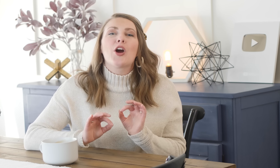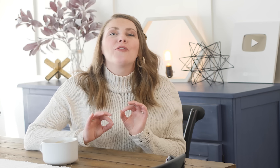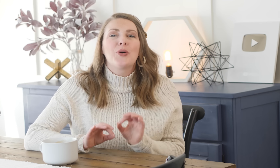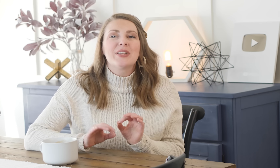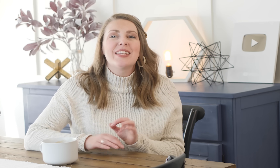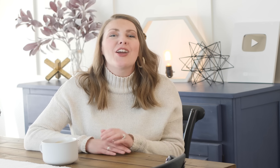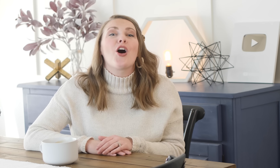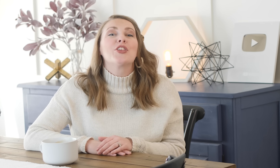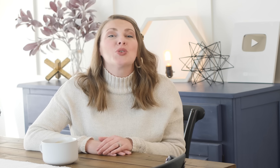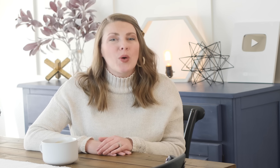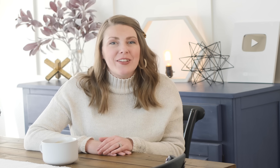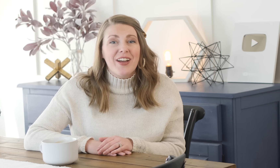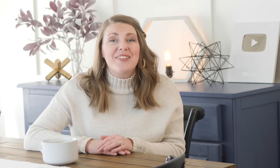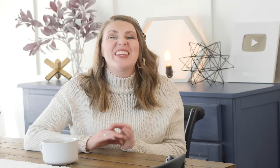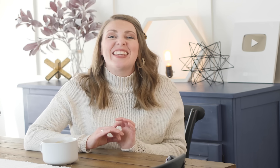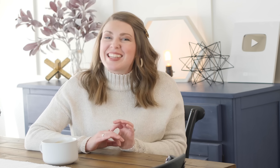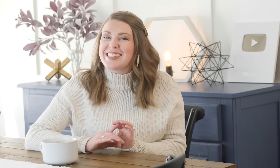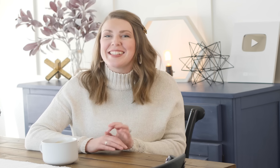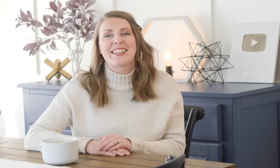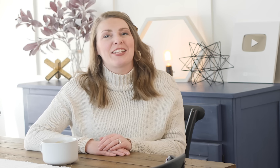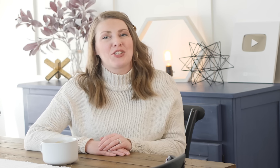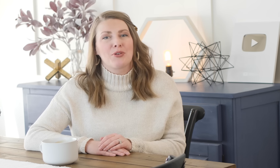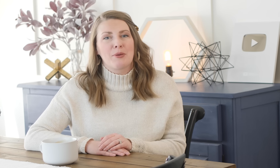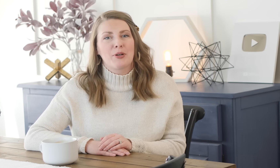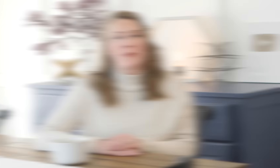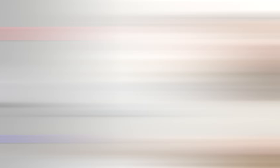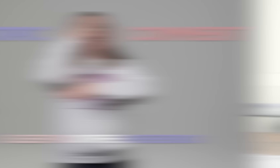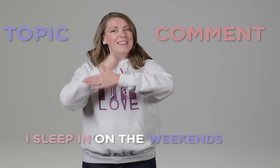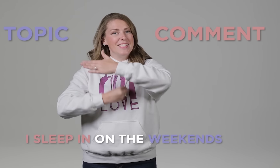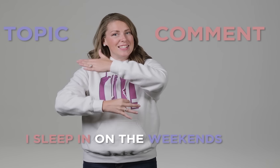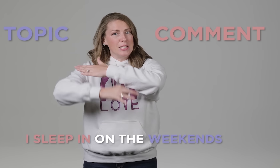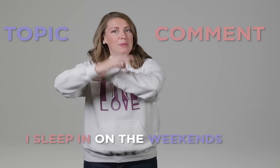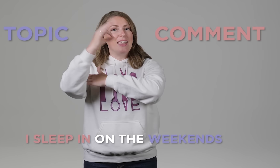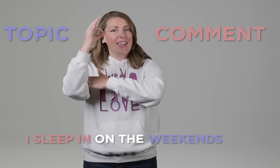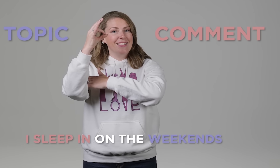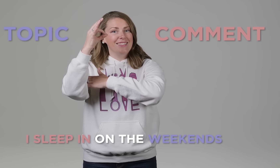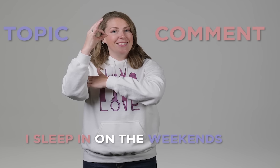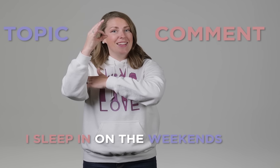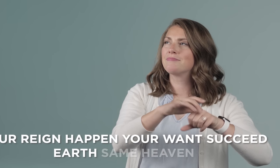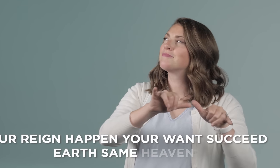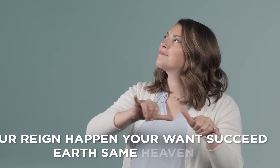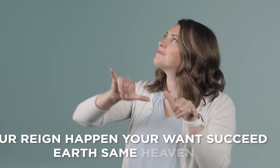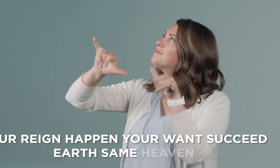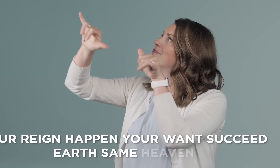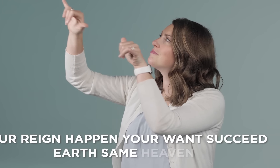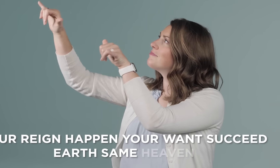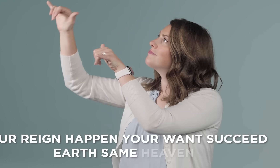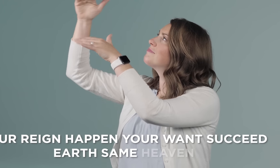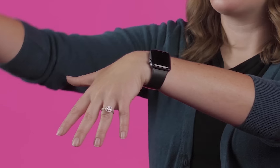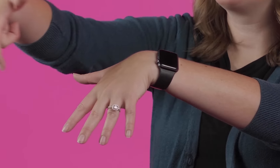are focusing on the 25 easiest signs to remember. Our channel focuses on all things American Sign